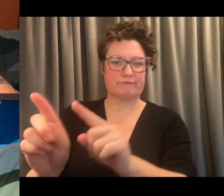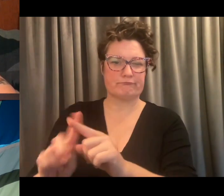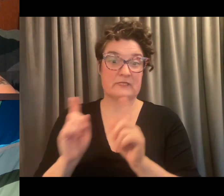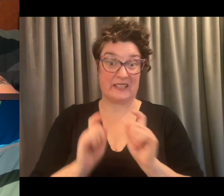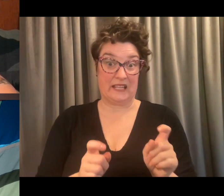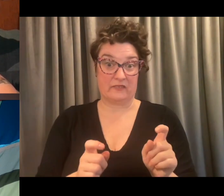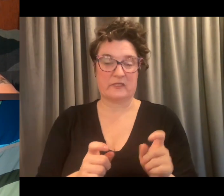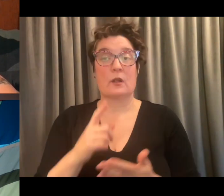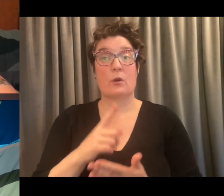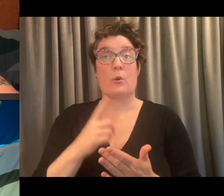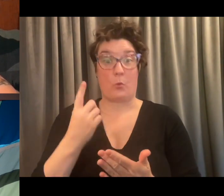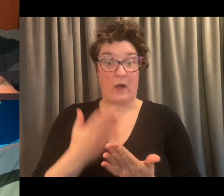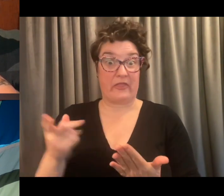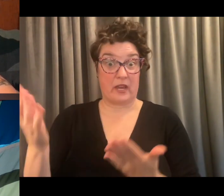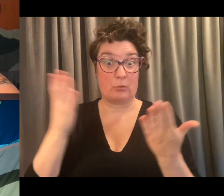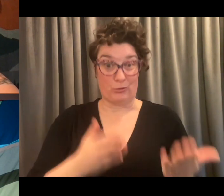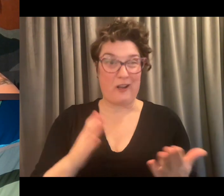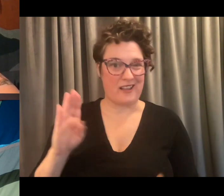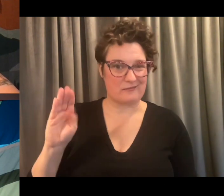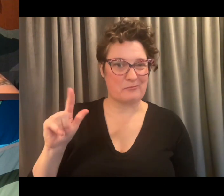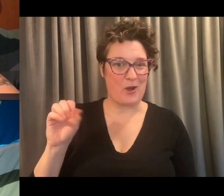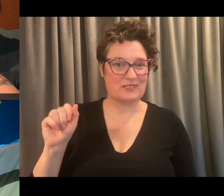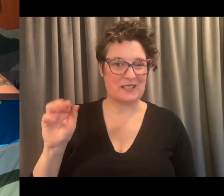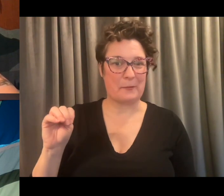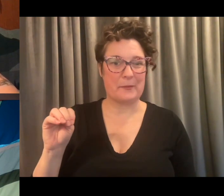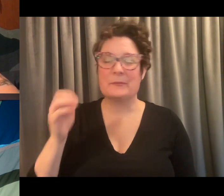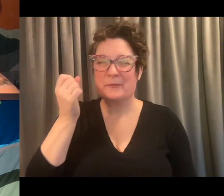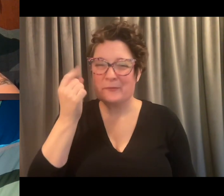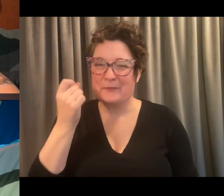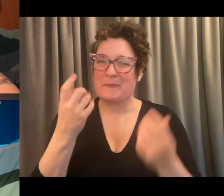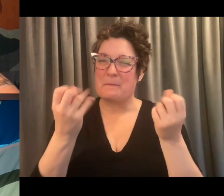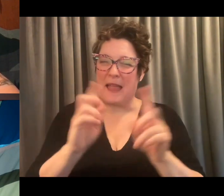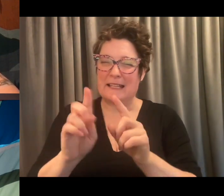was balsam and there's lots of interpretations of what tree that was.